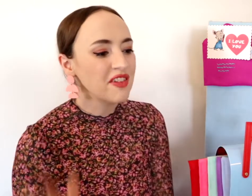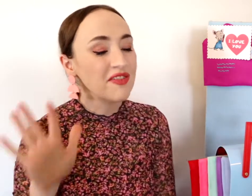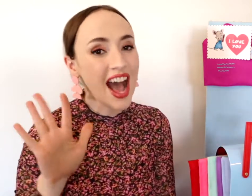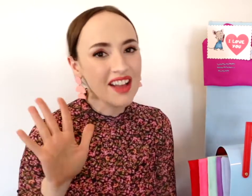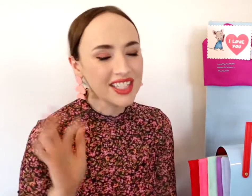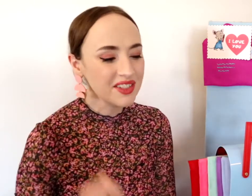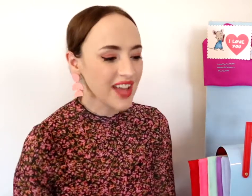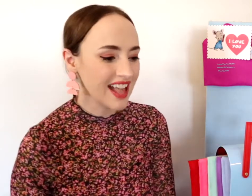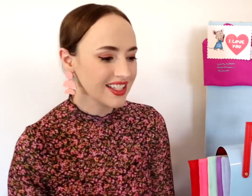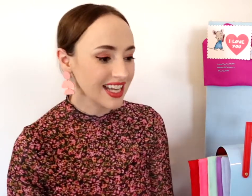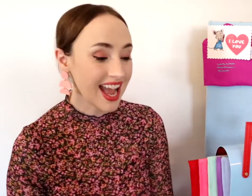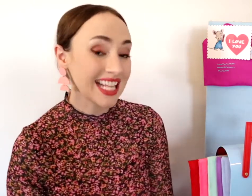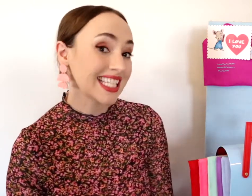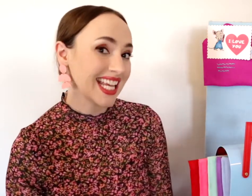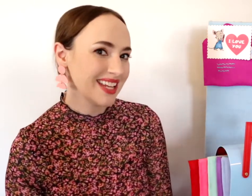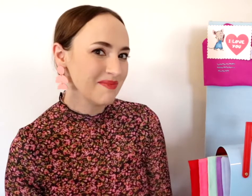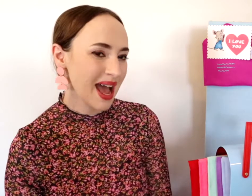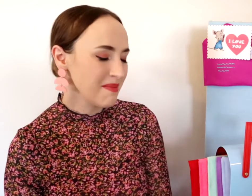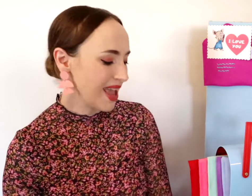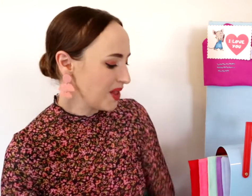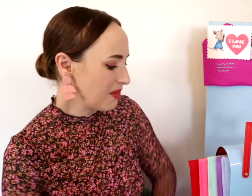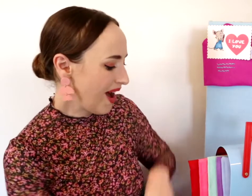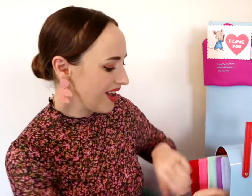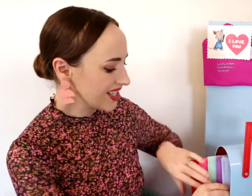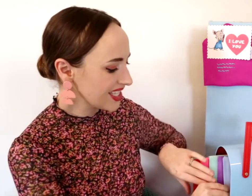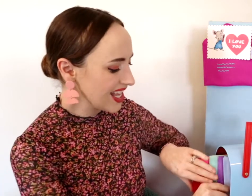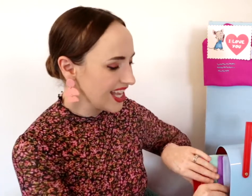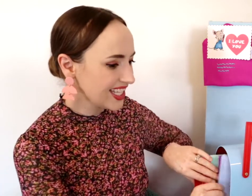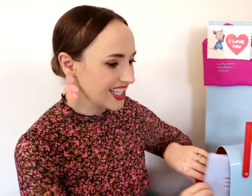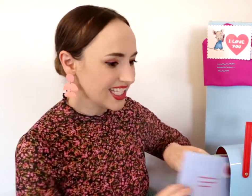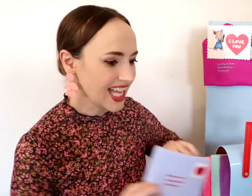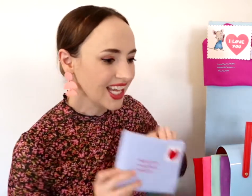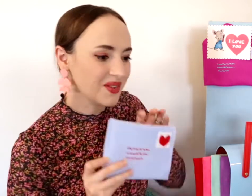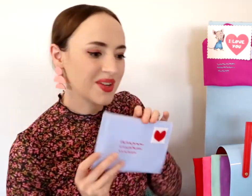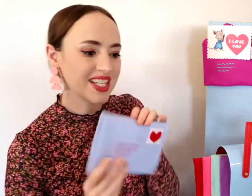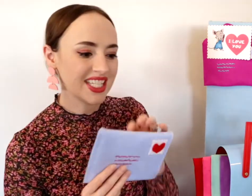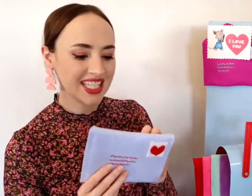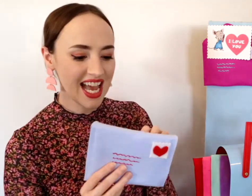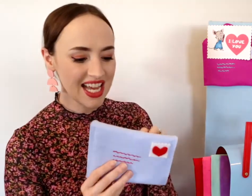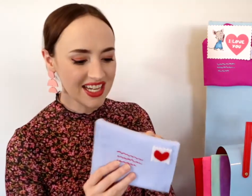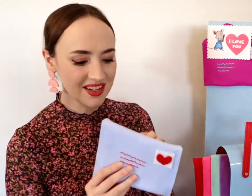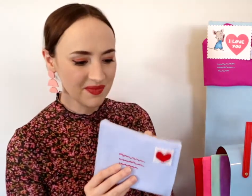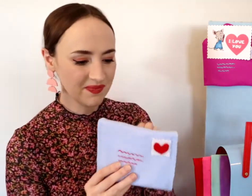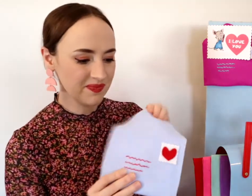Five little valentines in my mailbox The second one said...